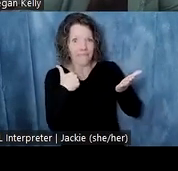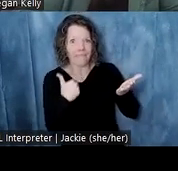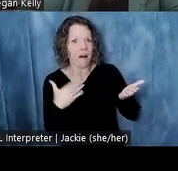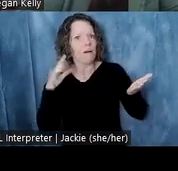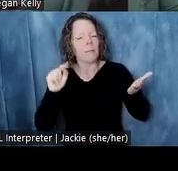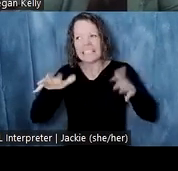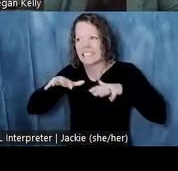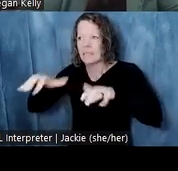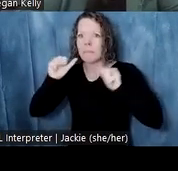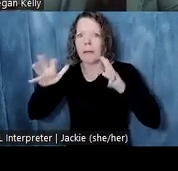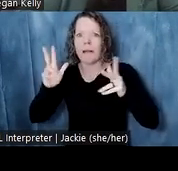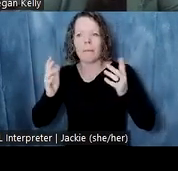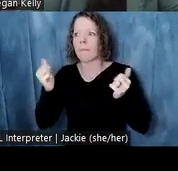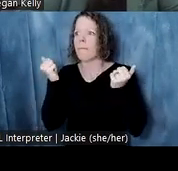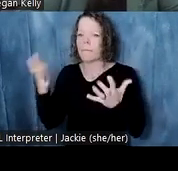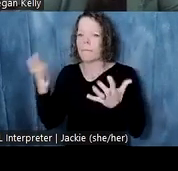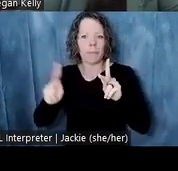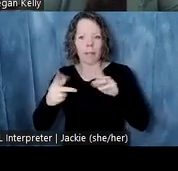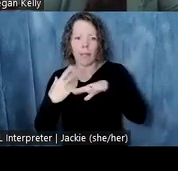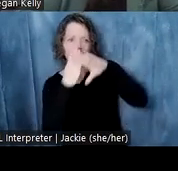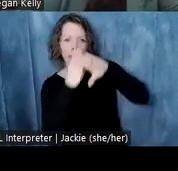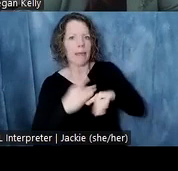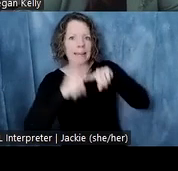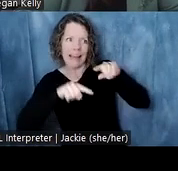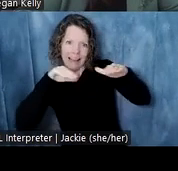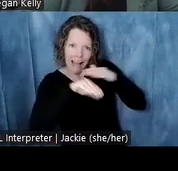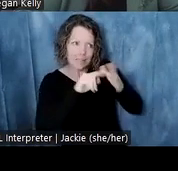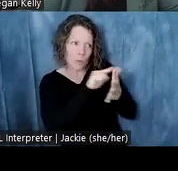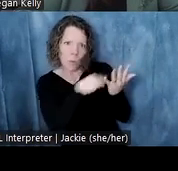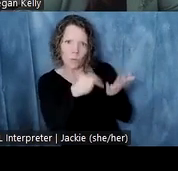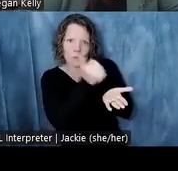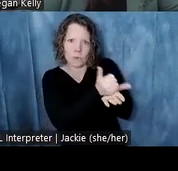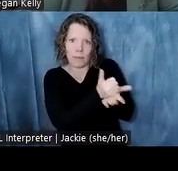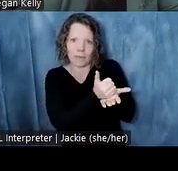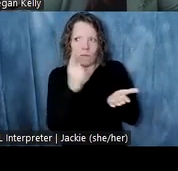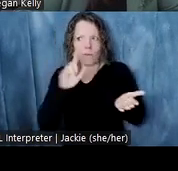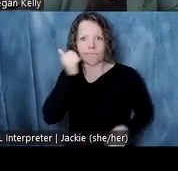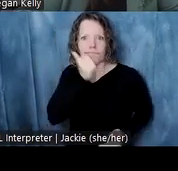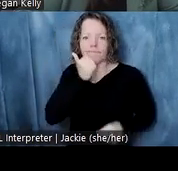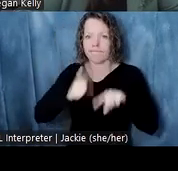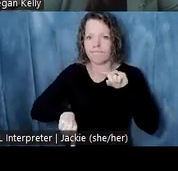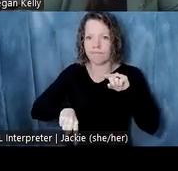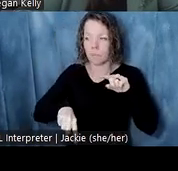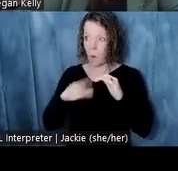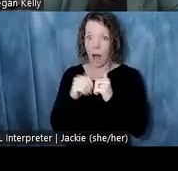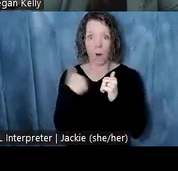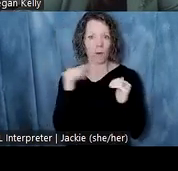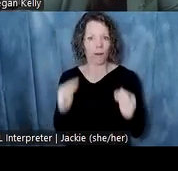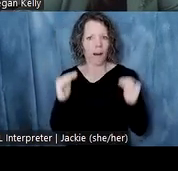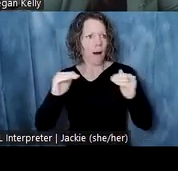models in real world settings. Progress requires new ways of thinking about screening, prevention,